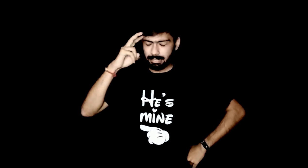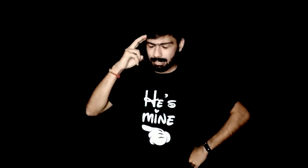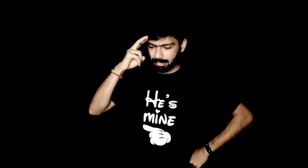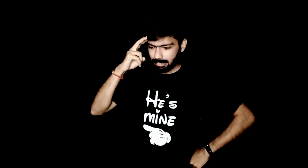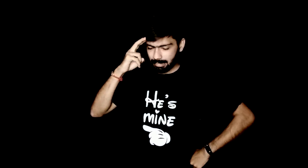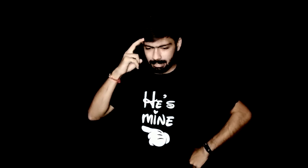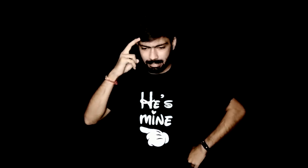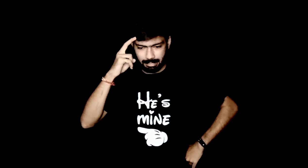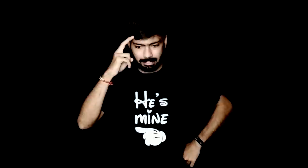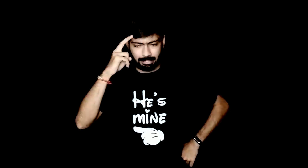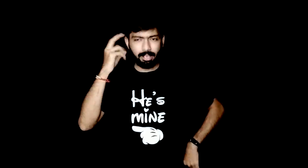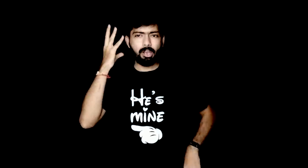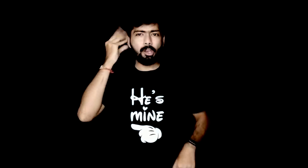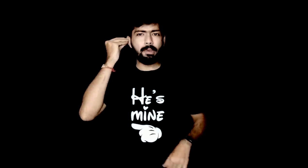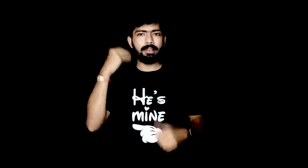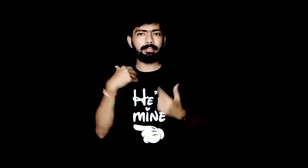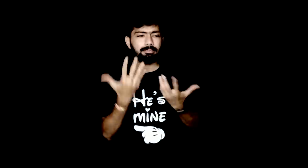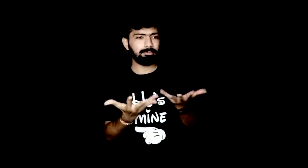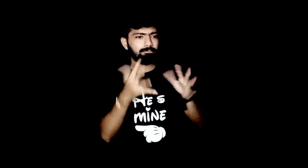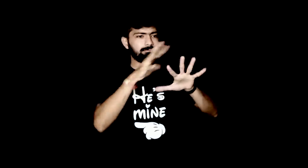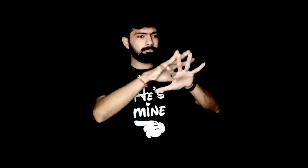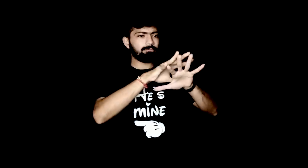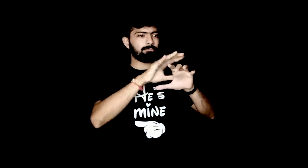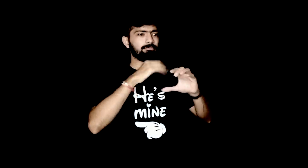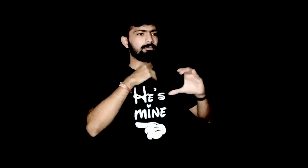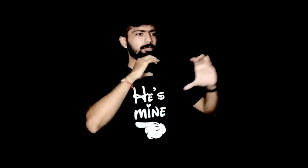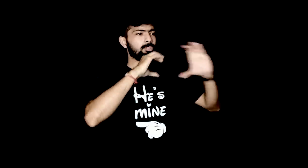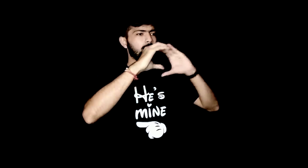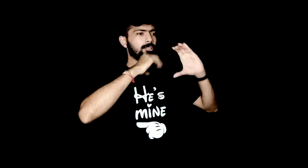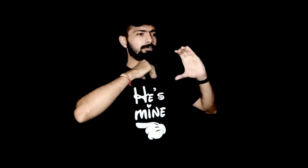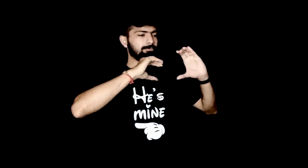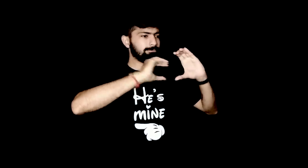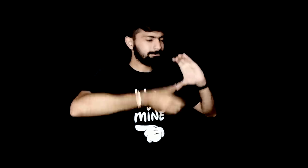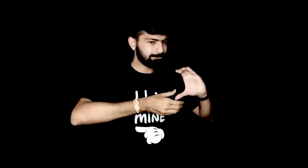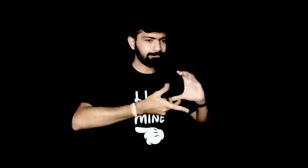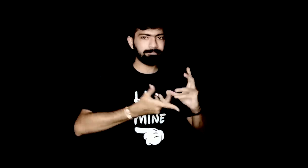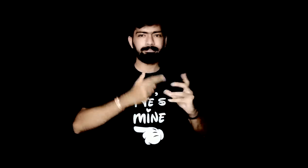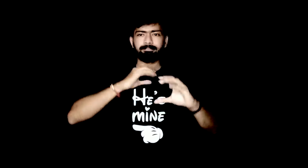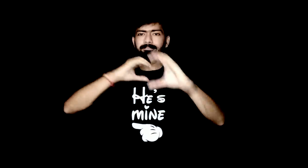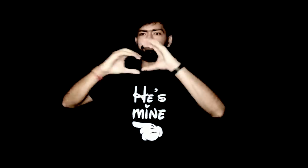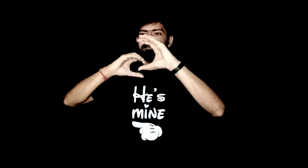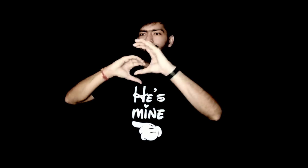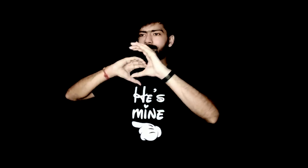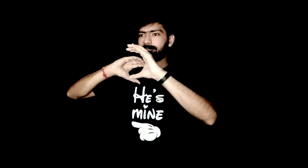I am feeling worried When i will join hearing class. I don't understand properly if they speak language